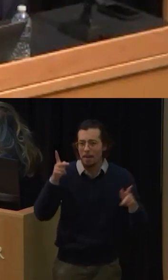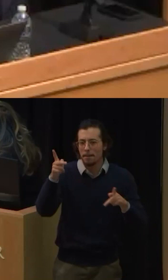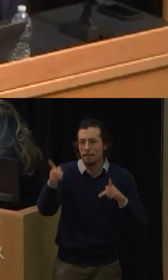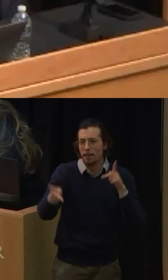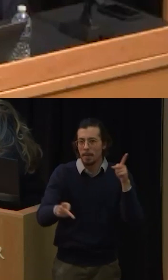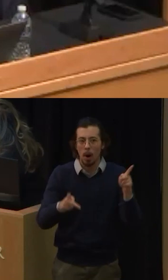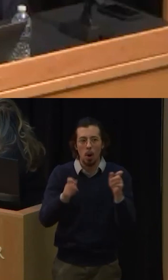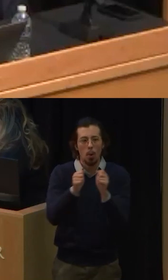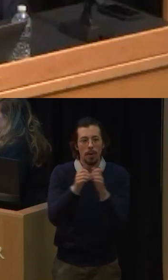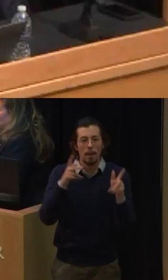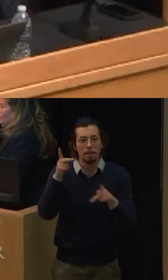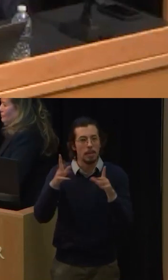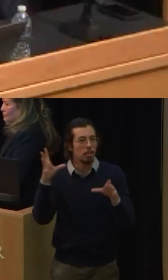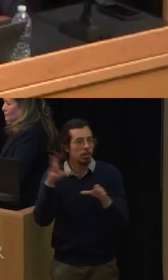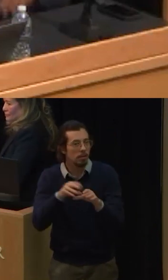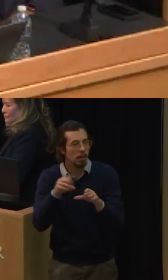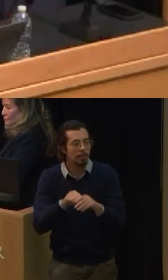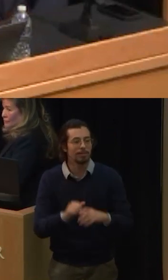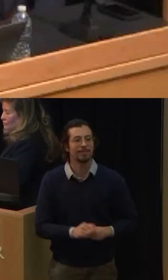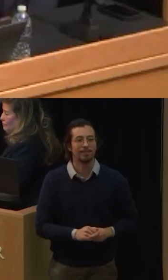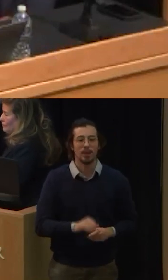without people to take part? Crap.